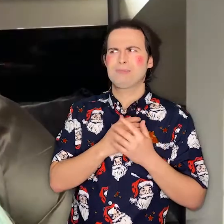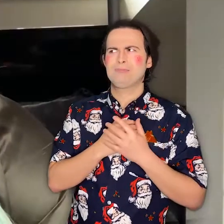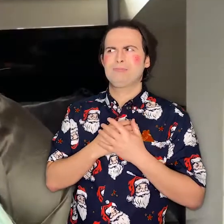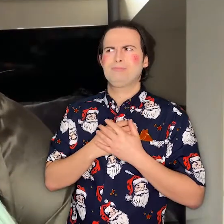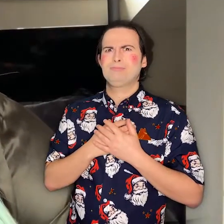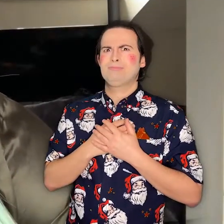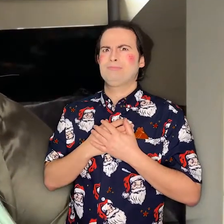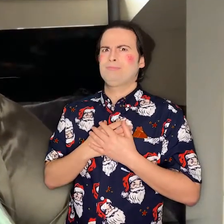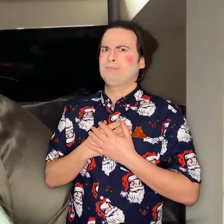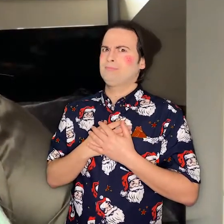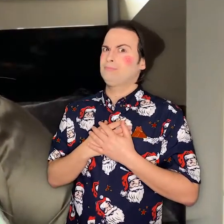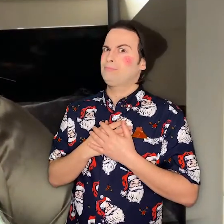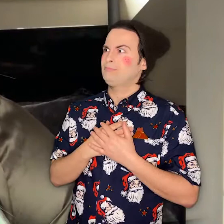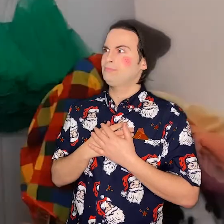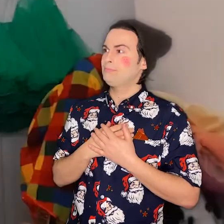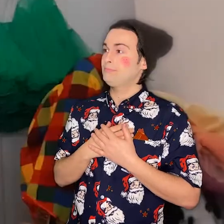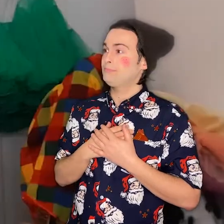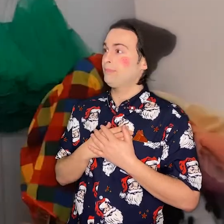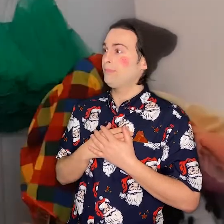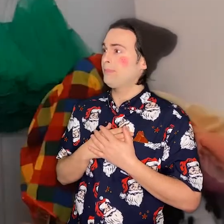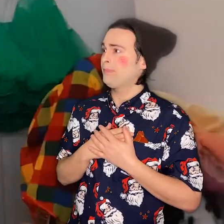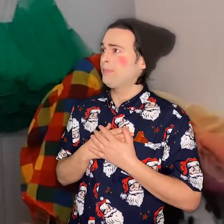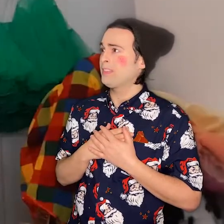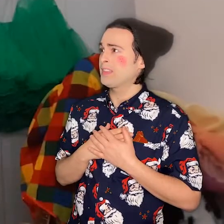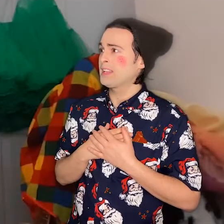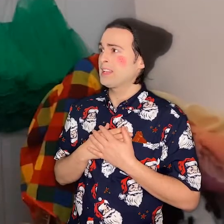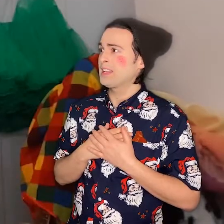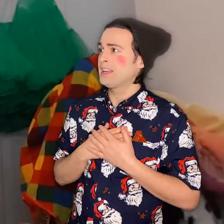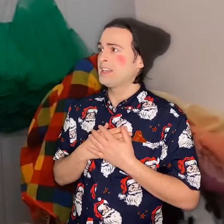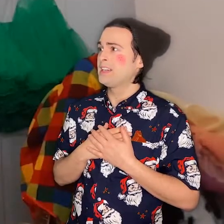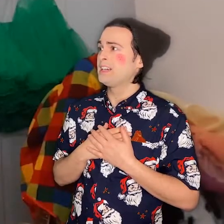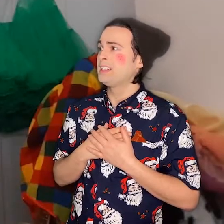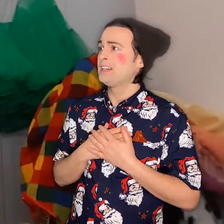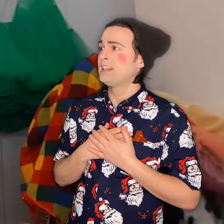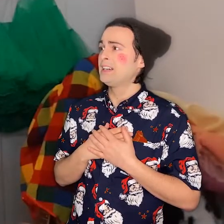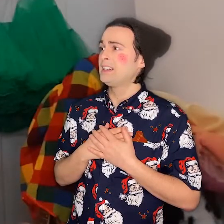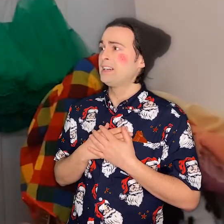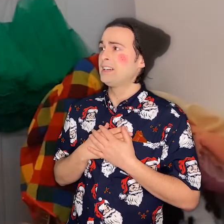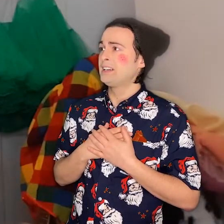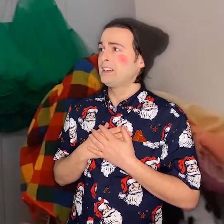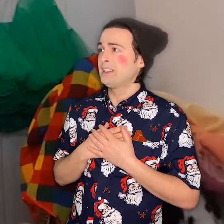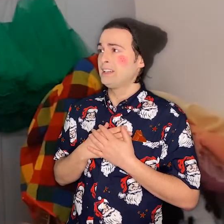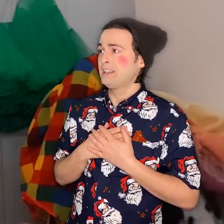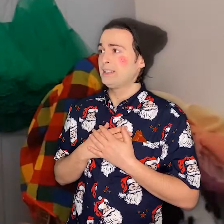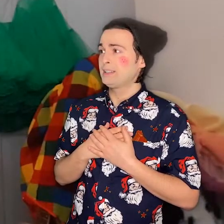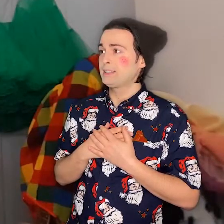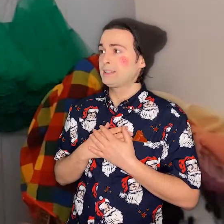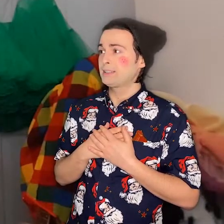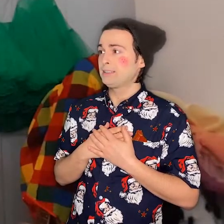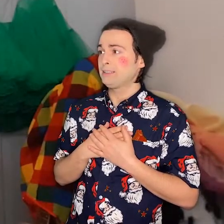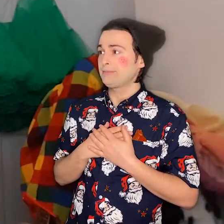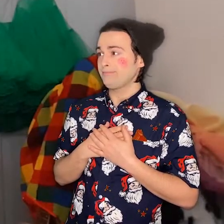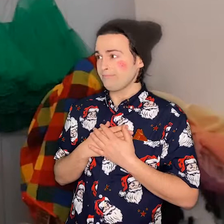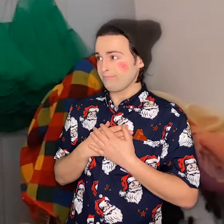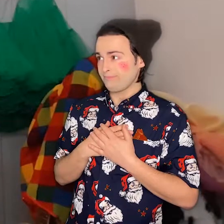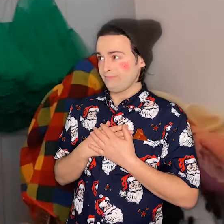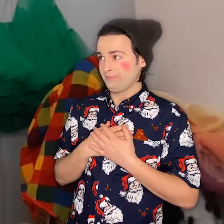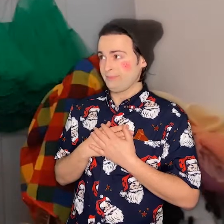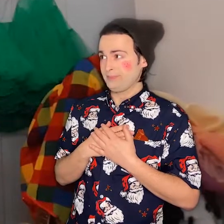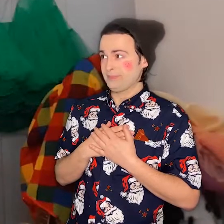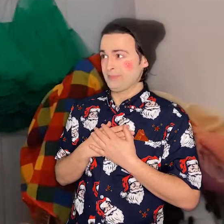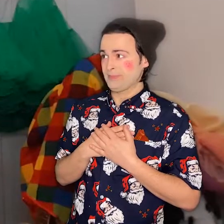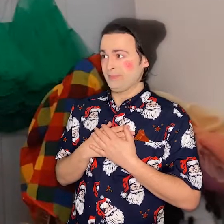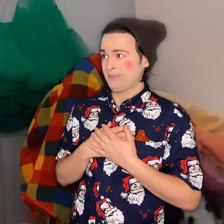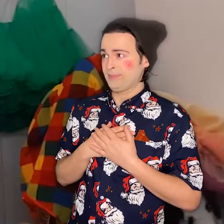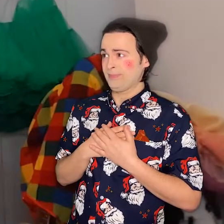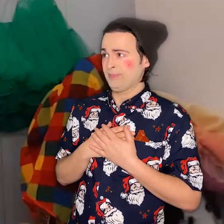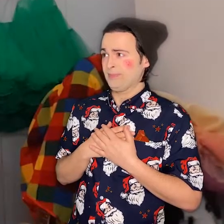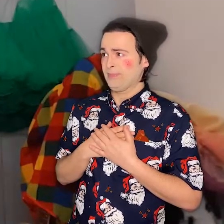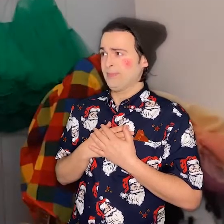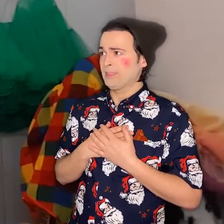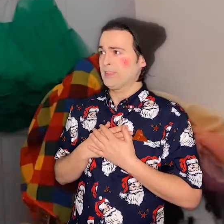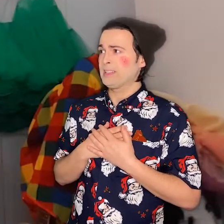I told him, just because you’ve got a book at home disnae mean ye cannae nip out to the library now and again.